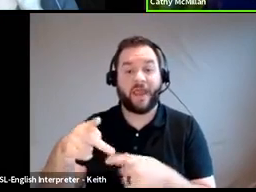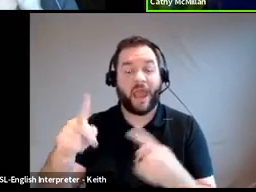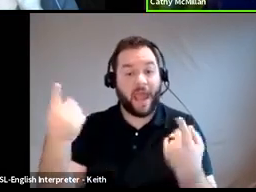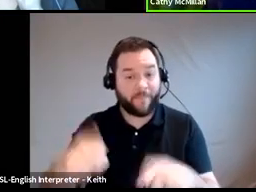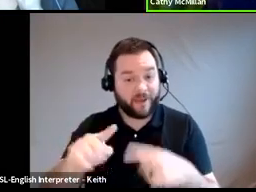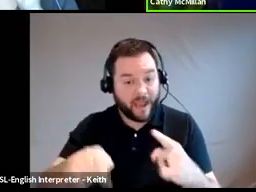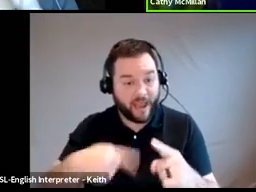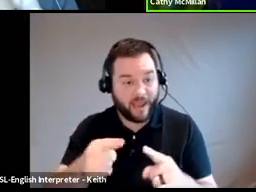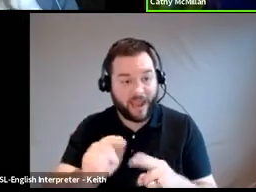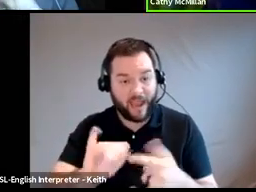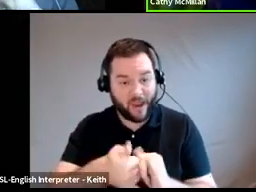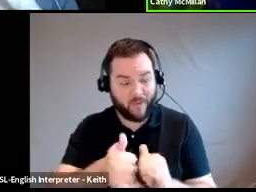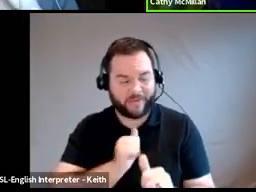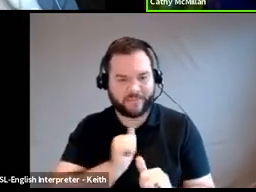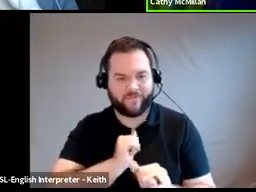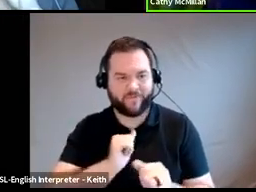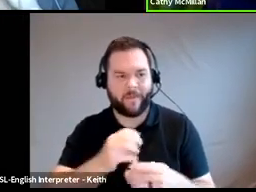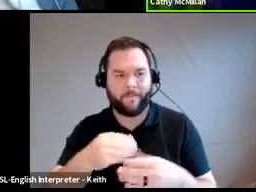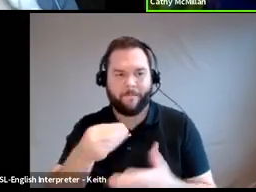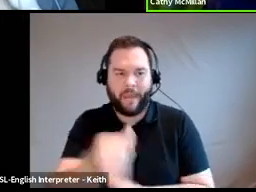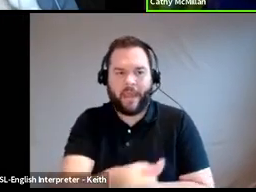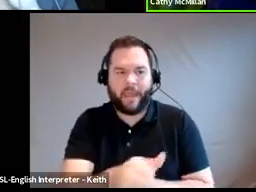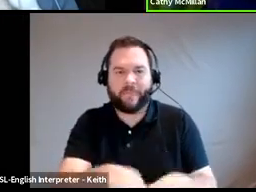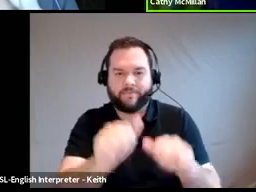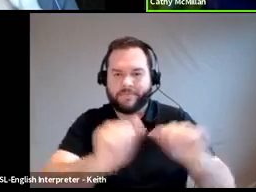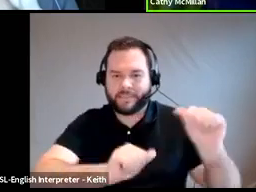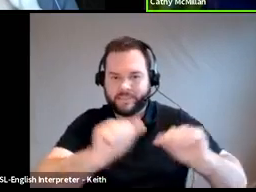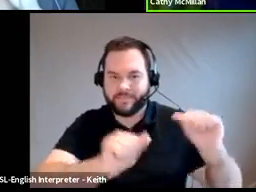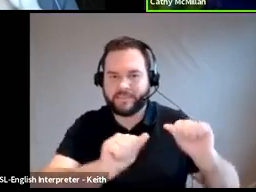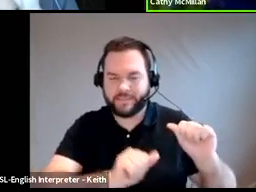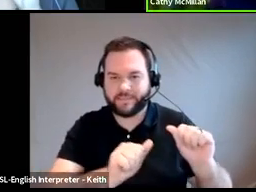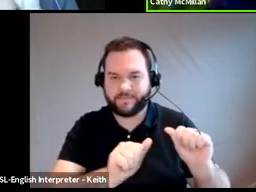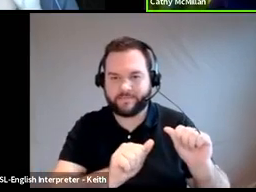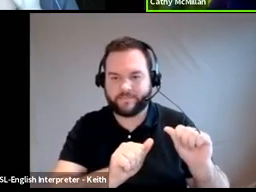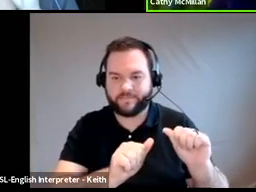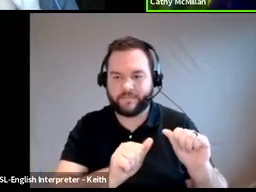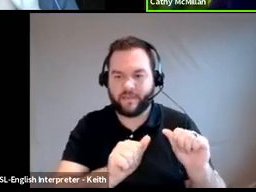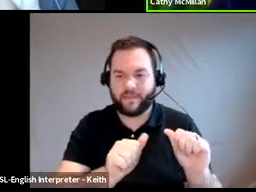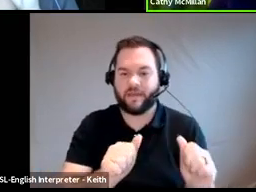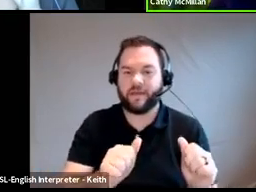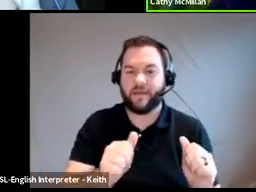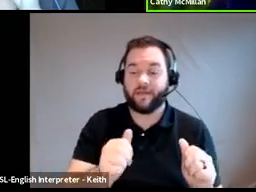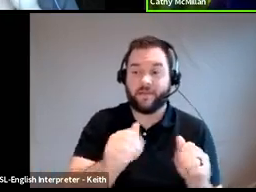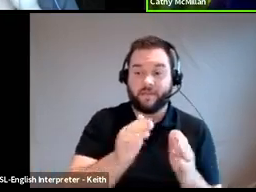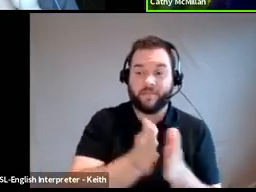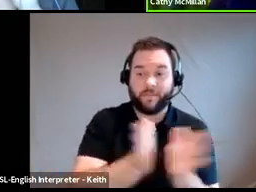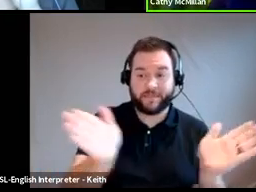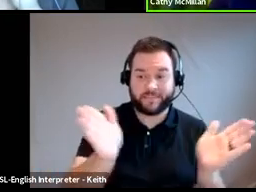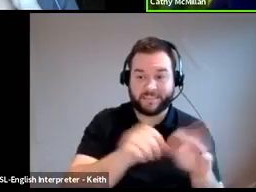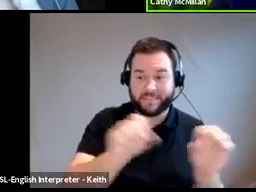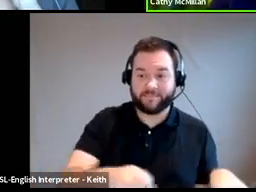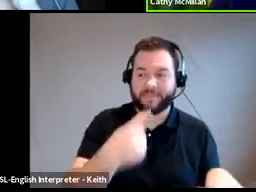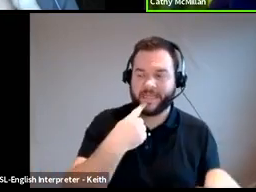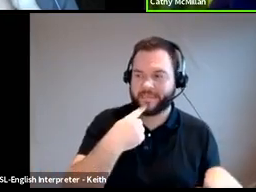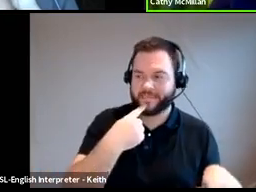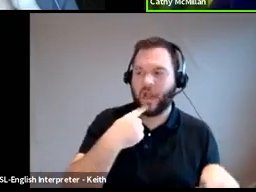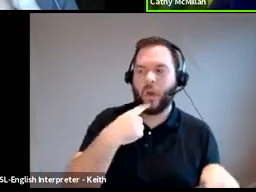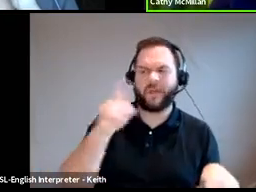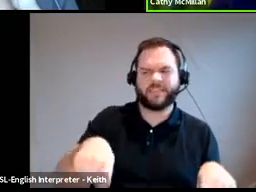a second cycle. that put her in the first percentile. So that's what it took. k. They wanted to see her They wanted to see her hit rock bottom.